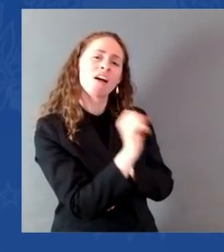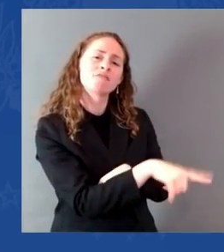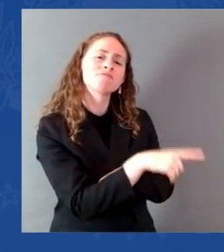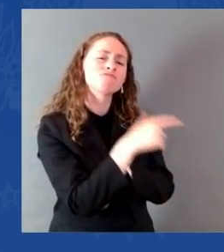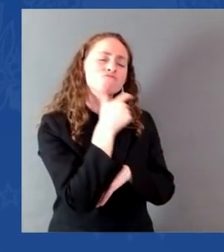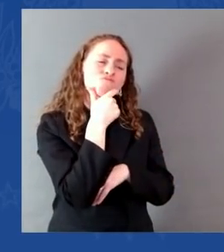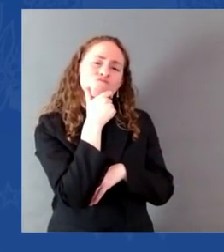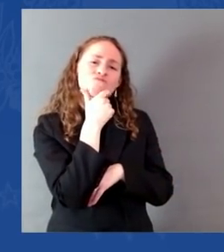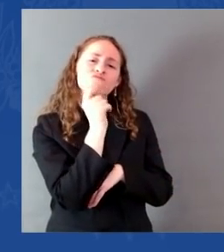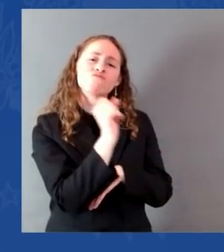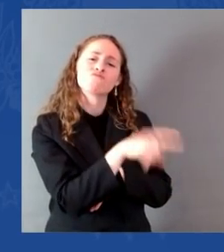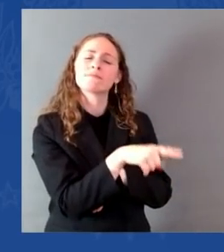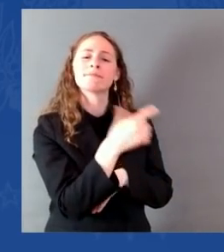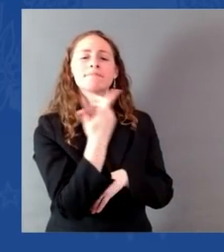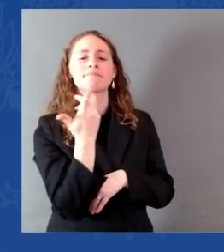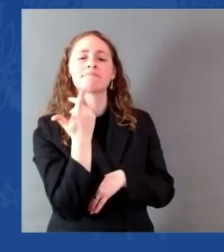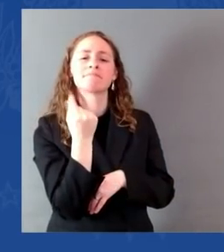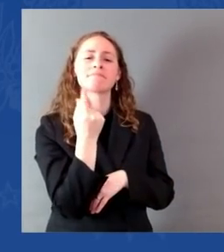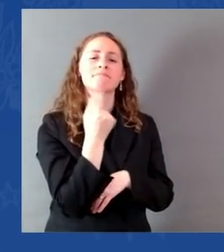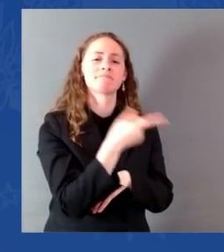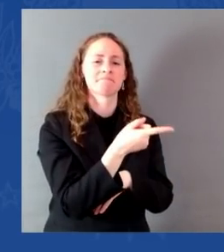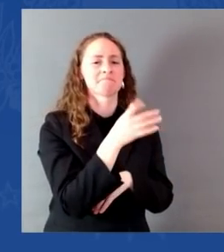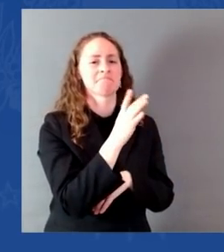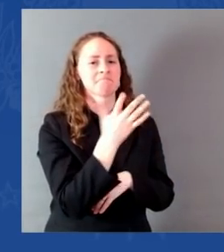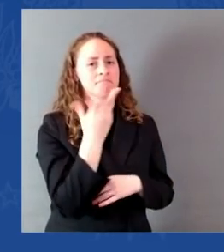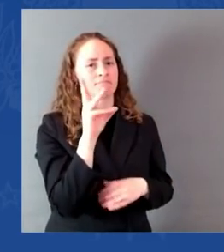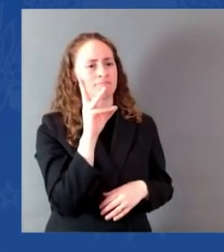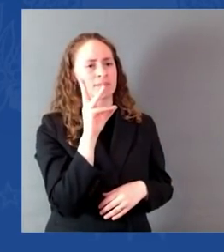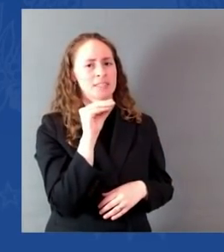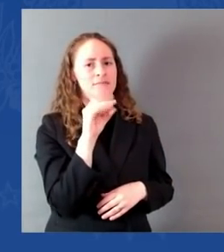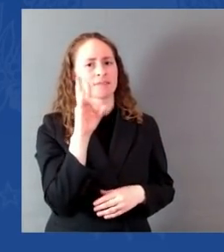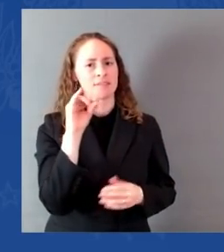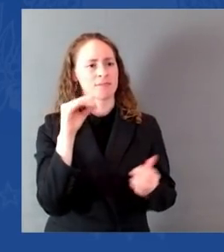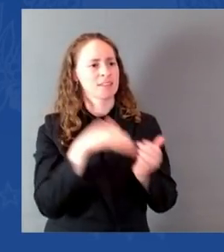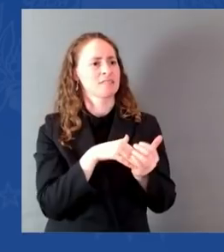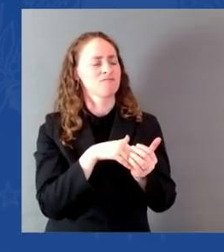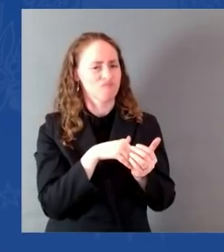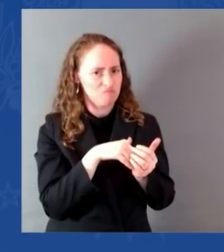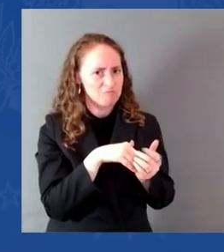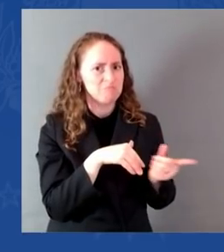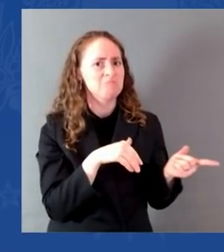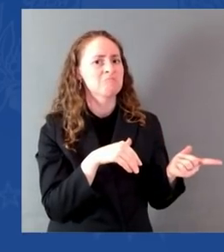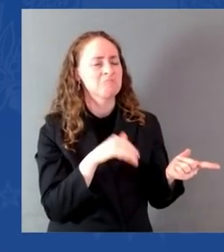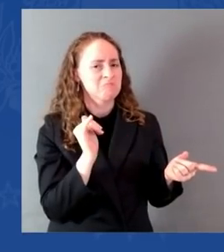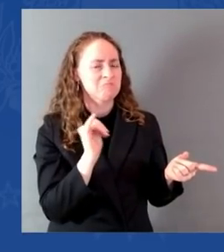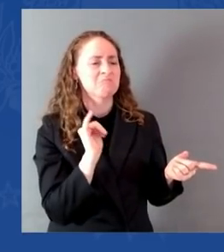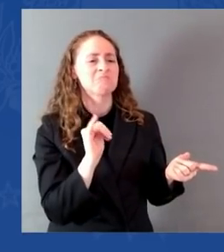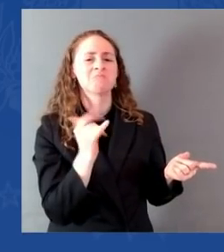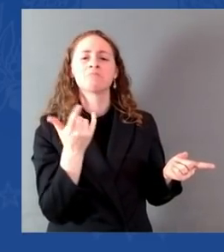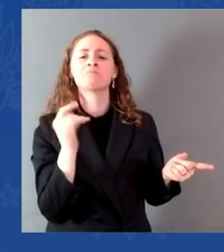or you went to a family where dad was a teacher and mom was a police officer, making $120